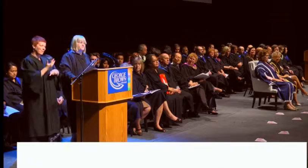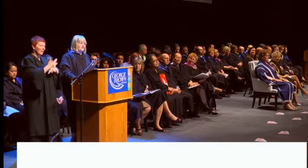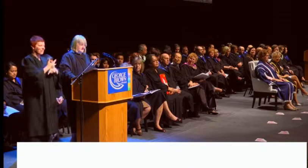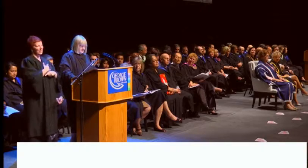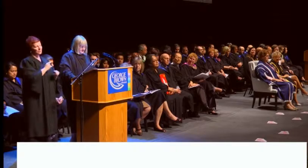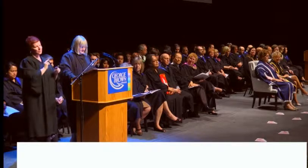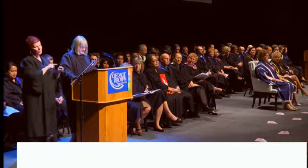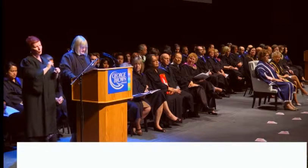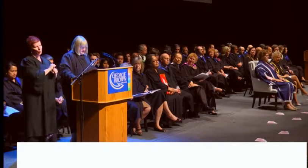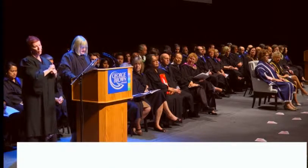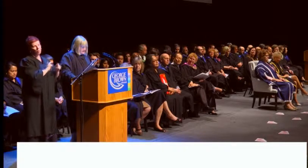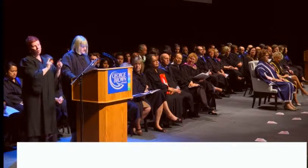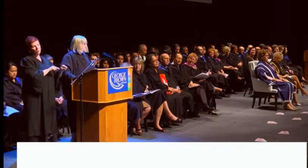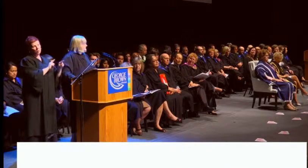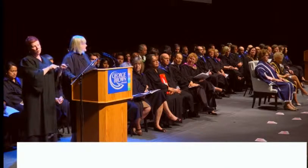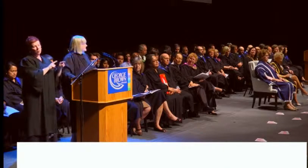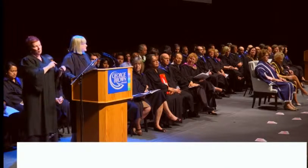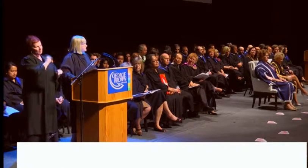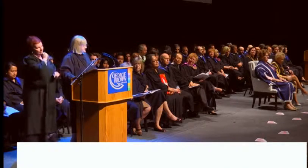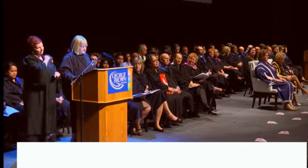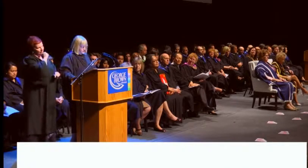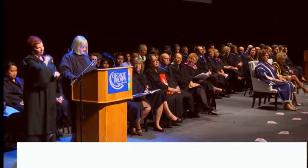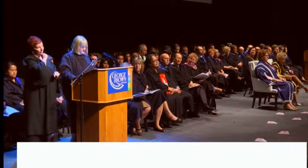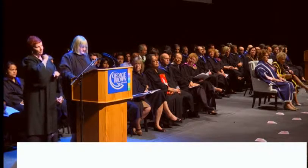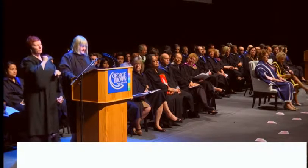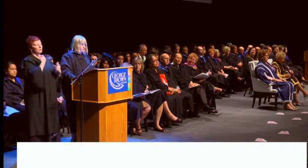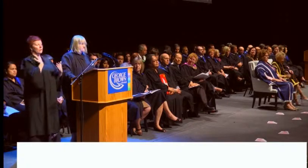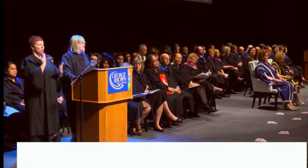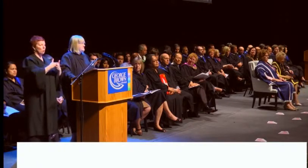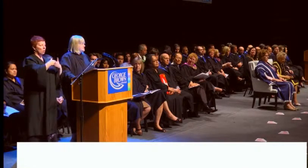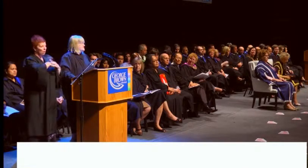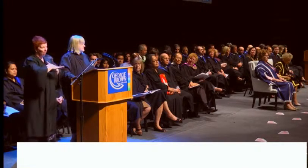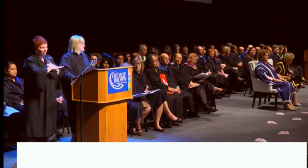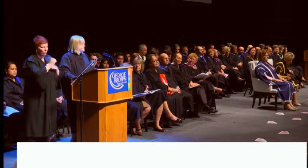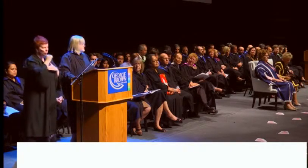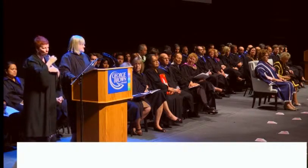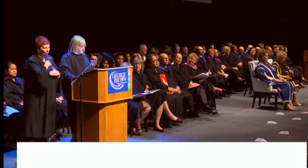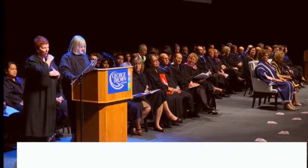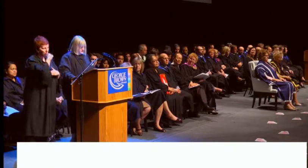WHEN I GET THERE, AND I DON'T LIKE IT WHEN I GET HOME, MAYBE IT'S TIME TO DO SOMETHING ELSE.